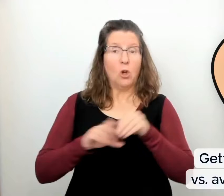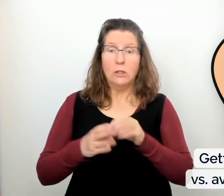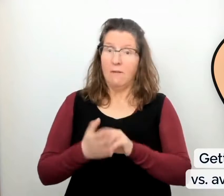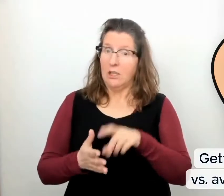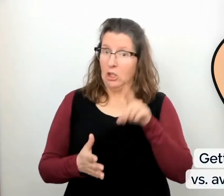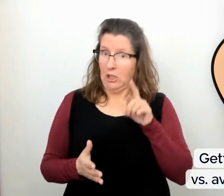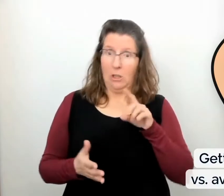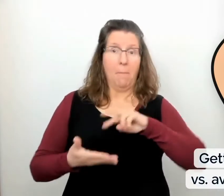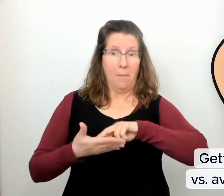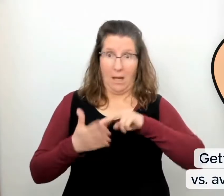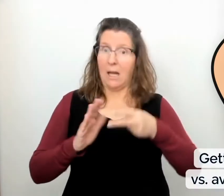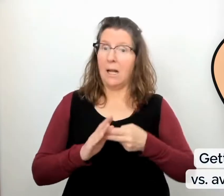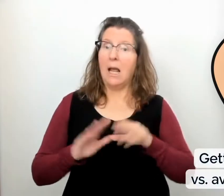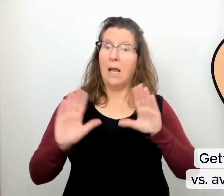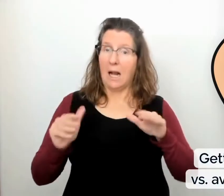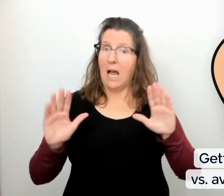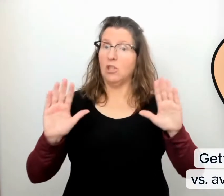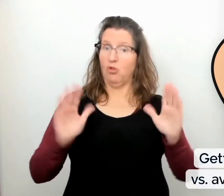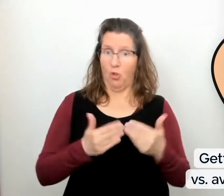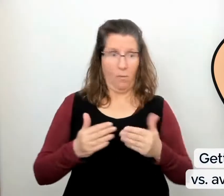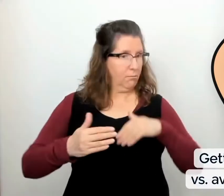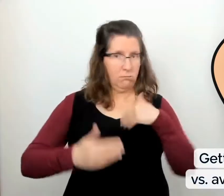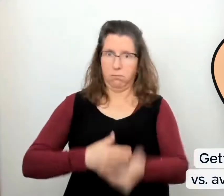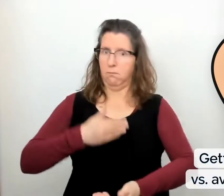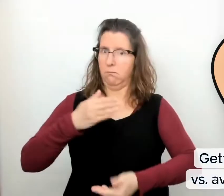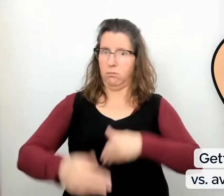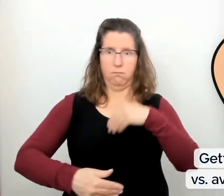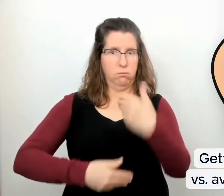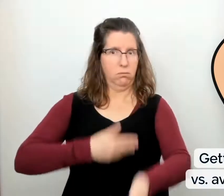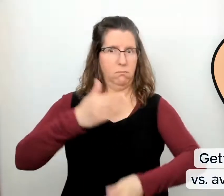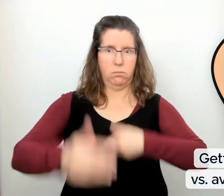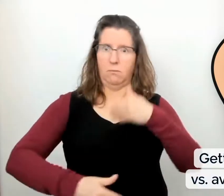Inclusive education classrooms are busy places, learning goes on a-pace.